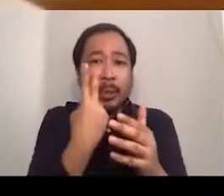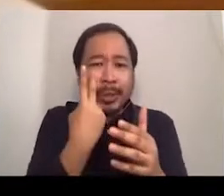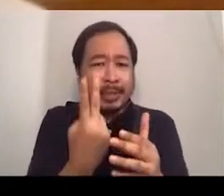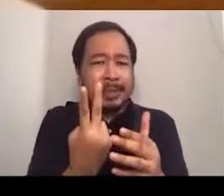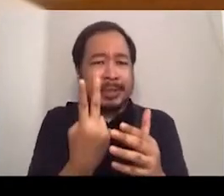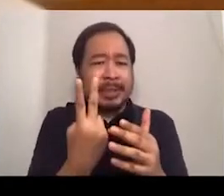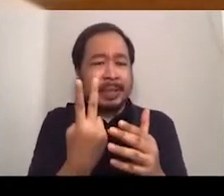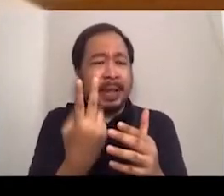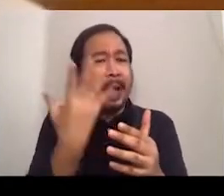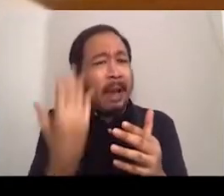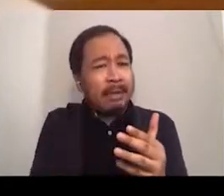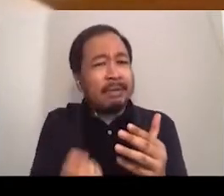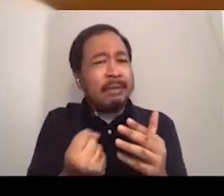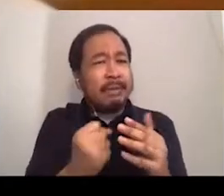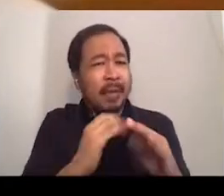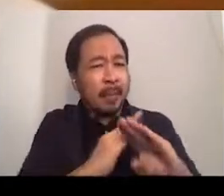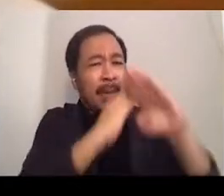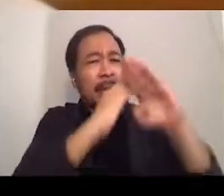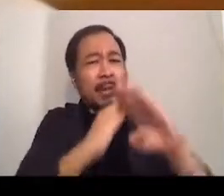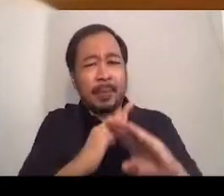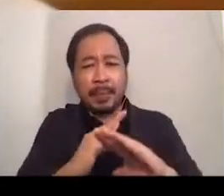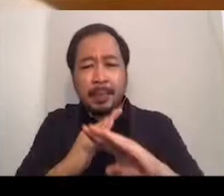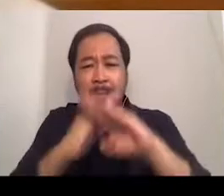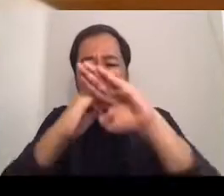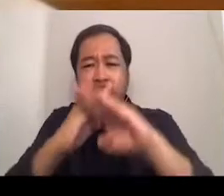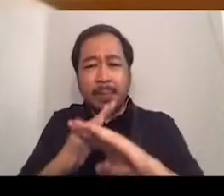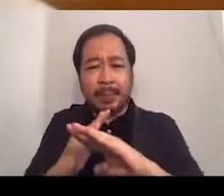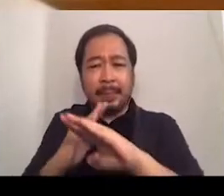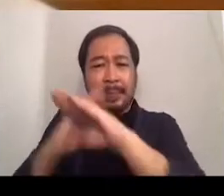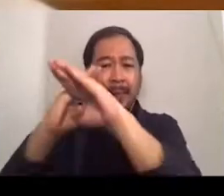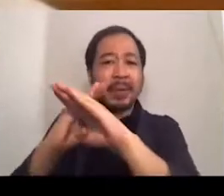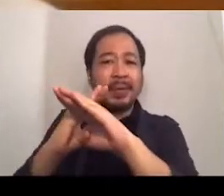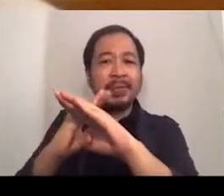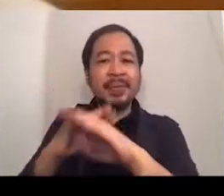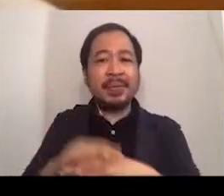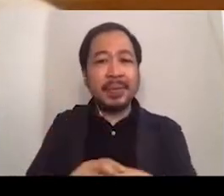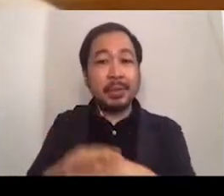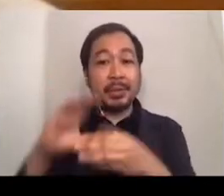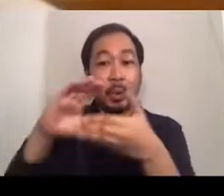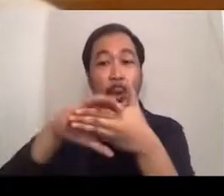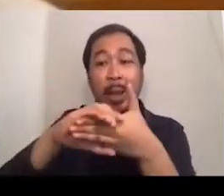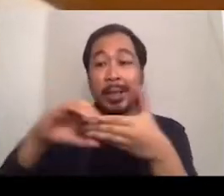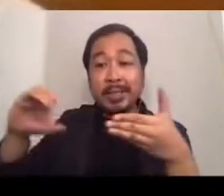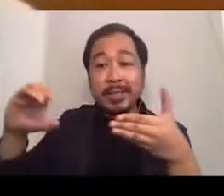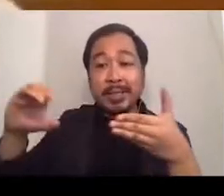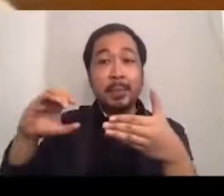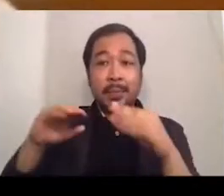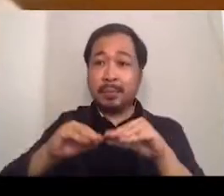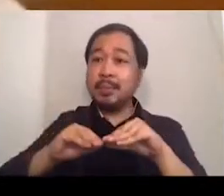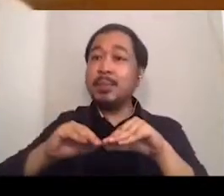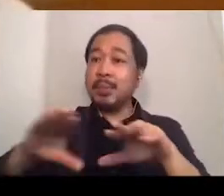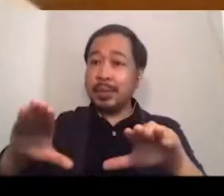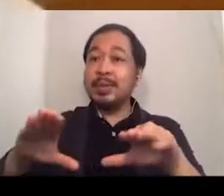that I hope the audience is able to see.